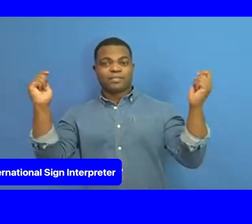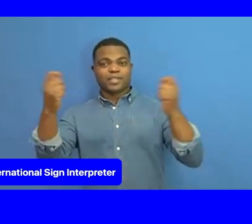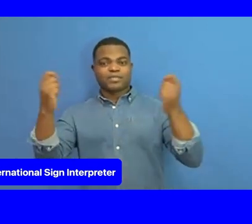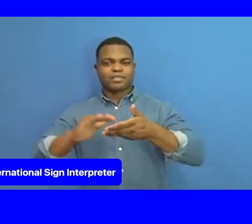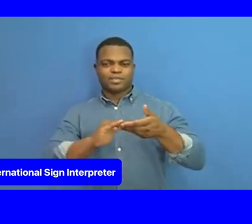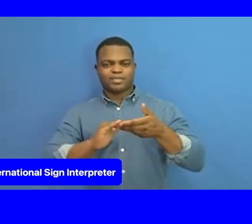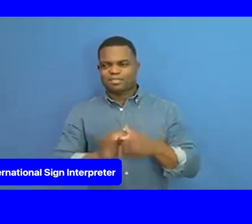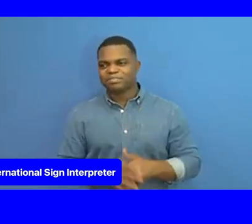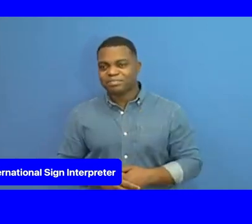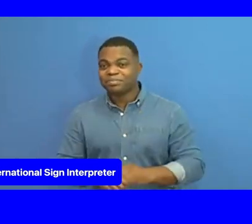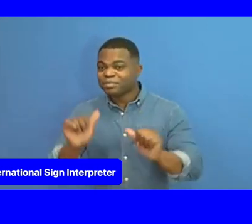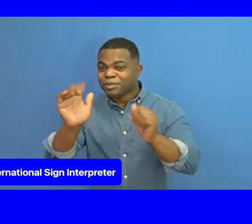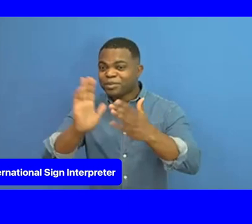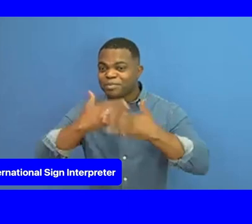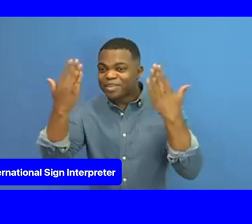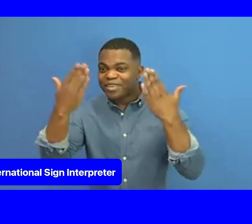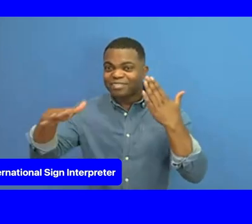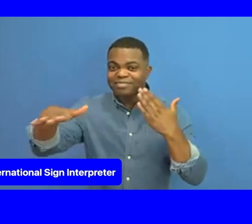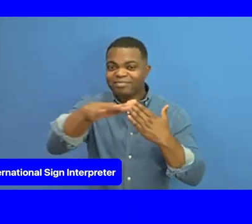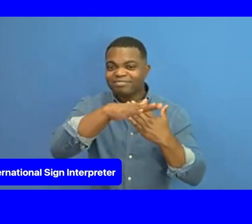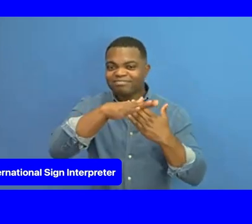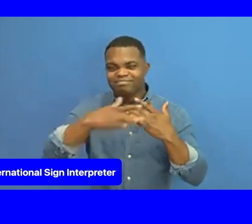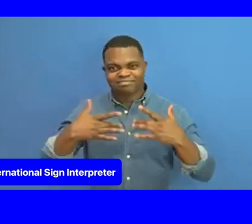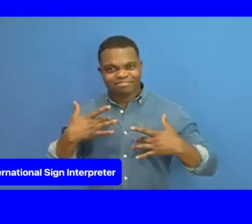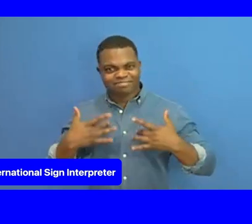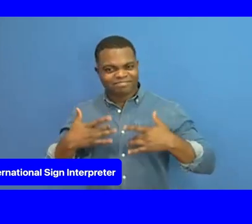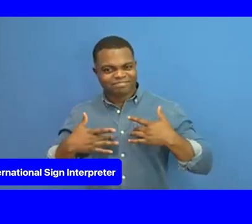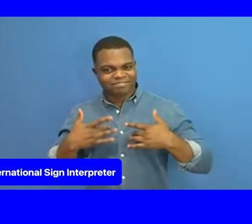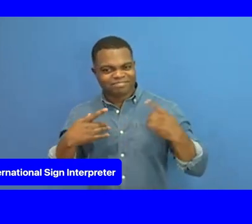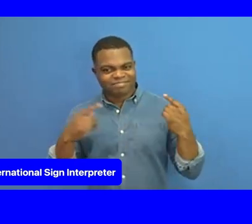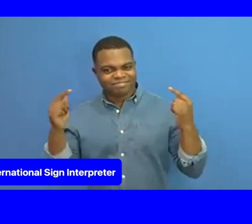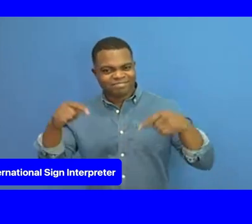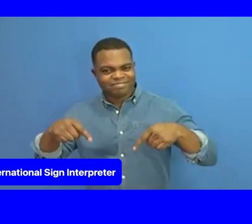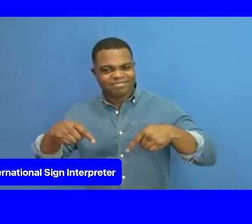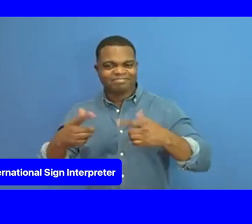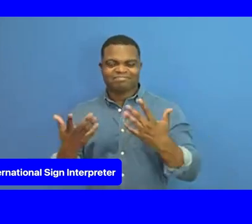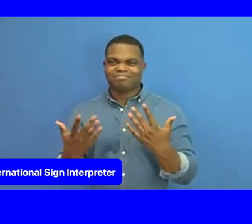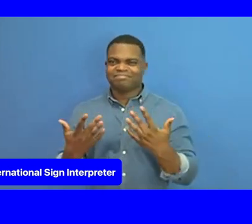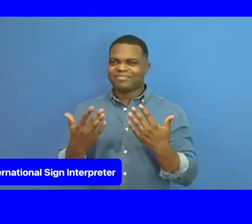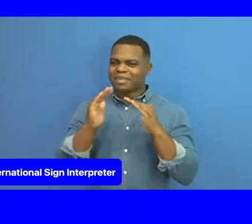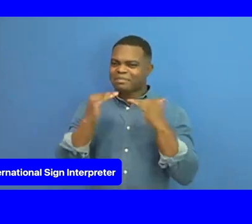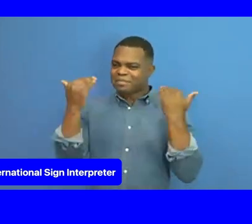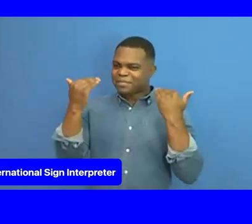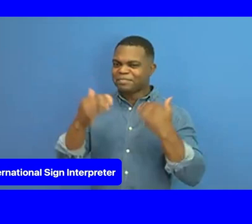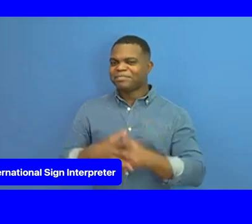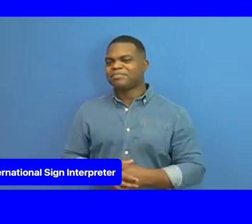and introduce EFA to Youth European Festivals Association platform of arts festivals, reaching out obviously